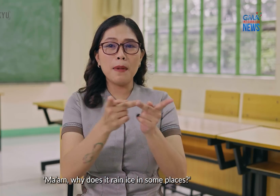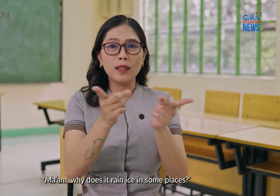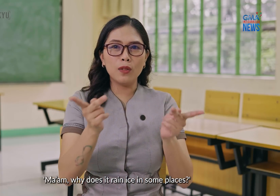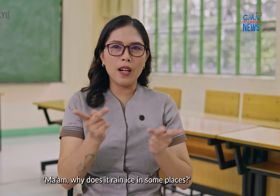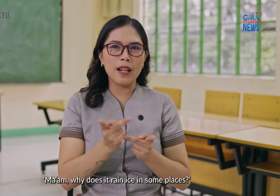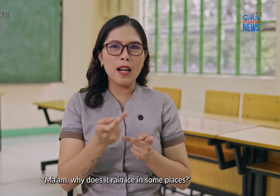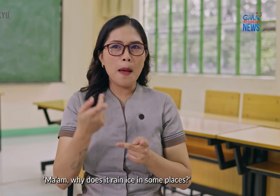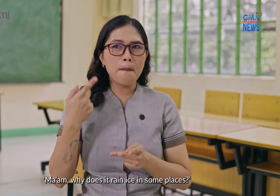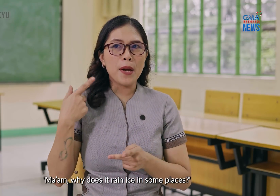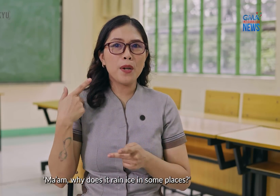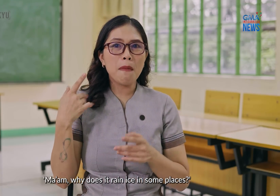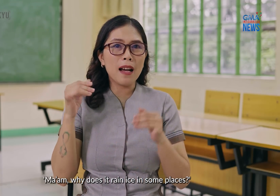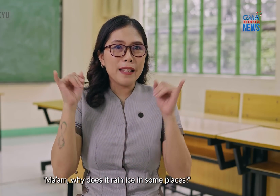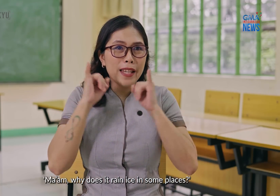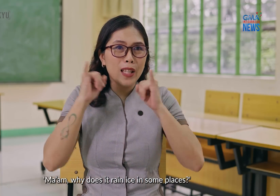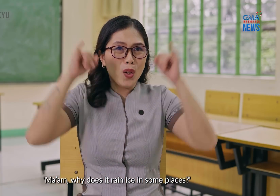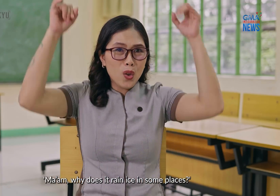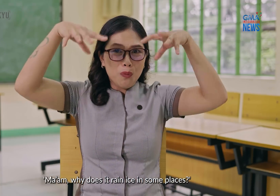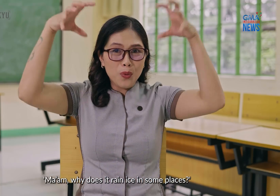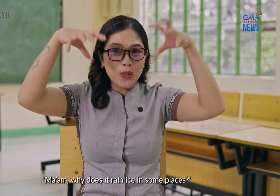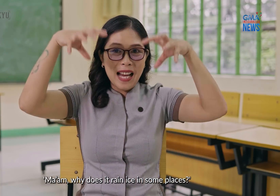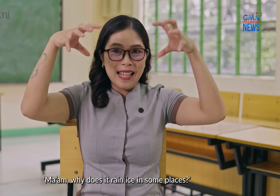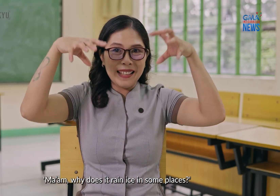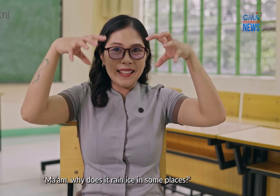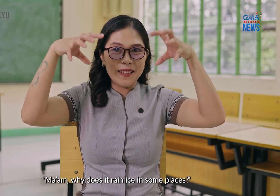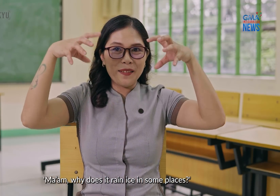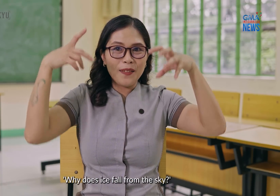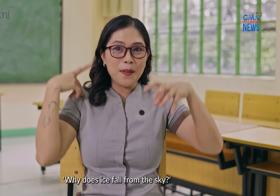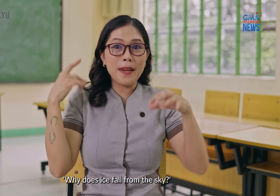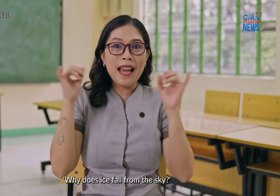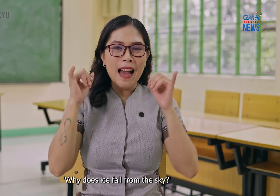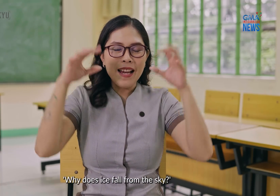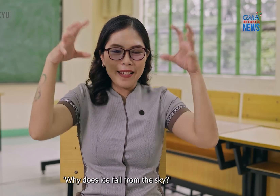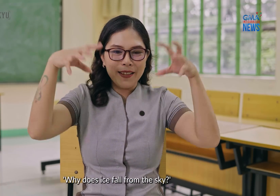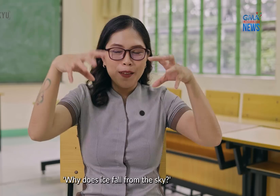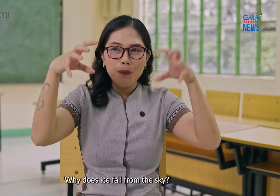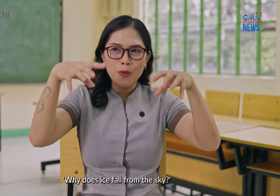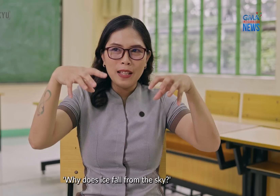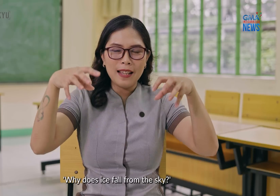I have one example. I have a student who asked,